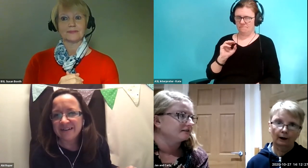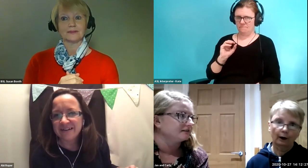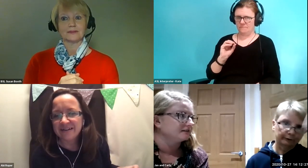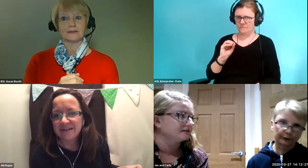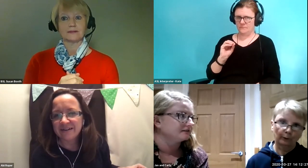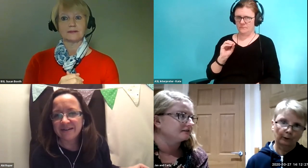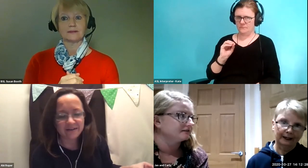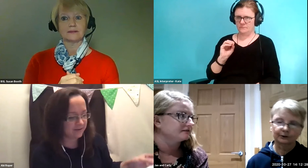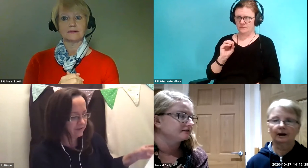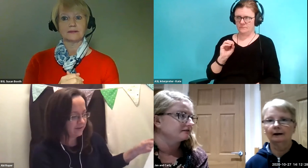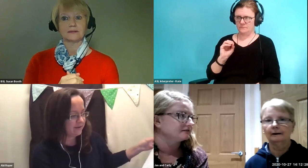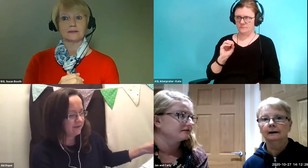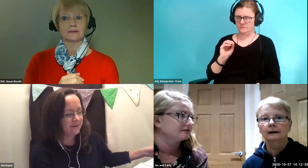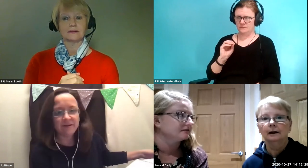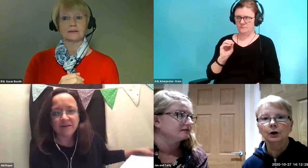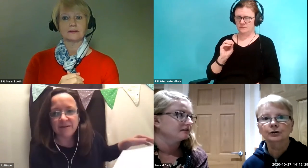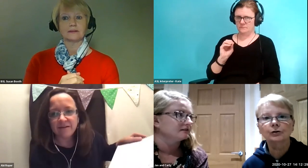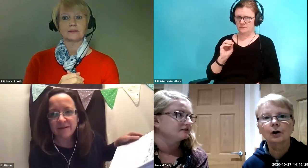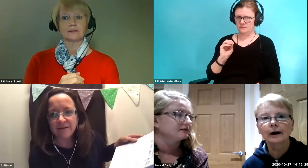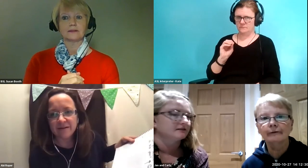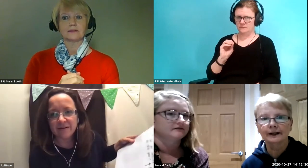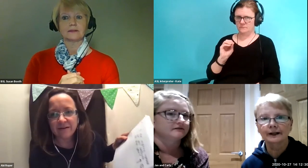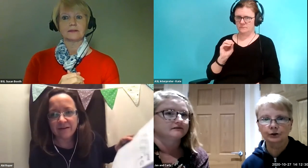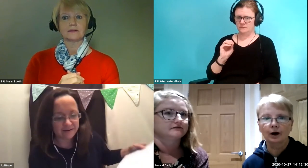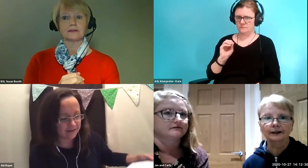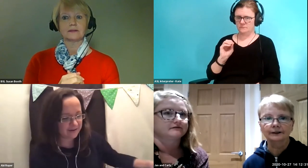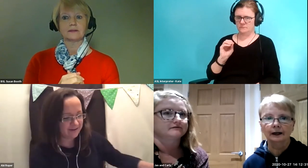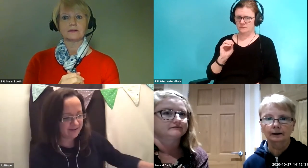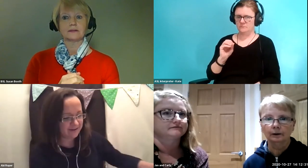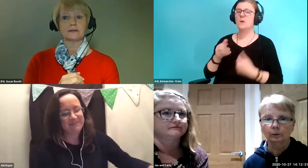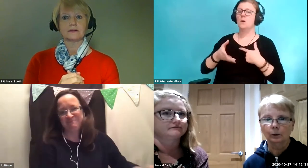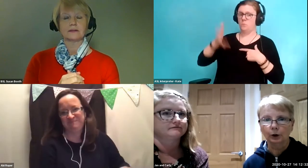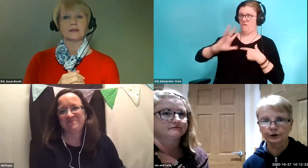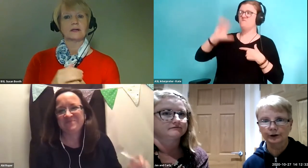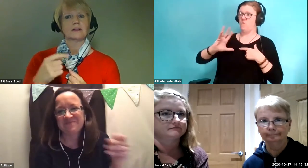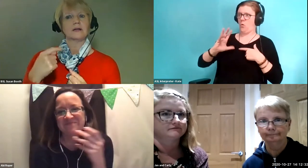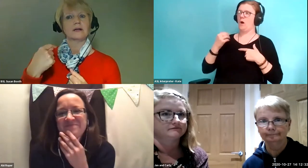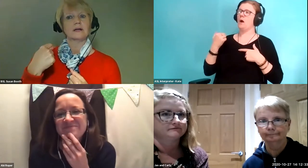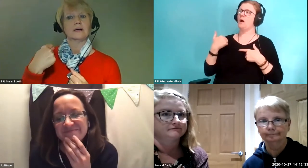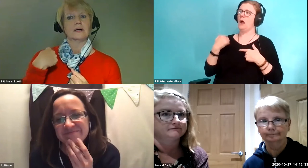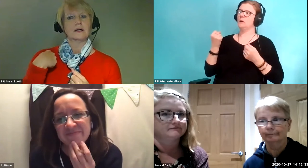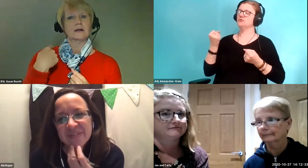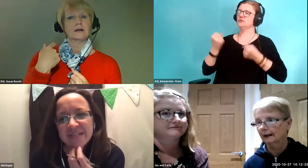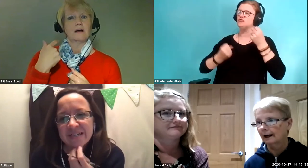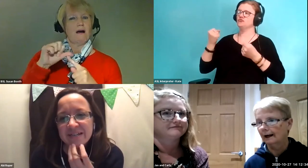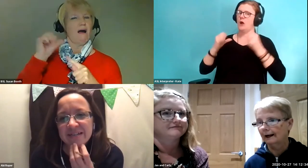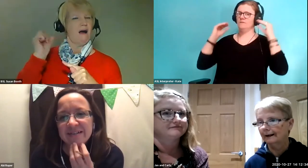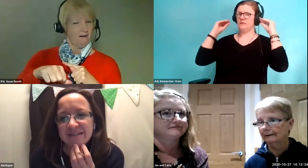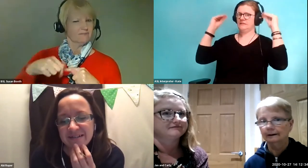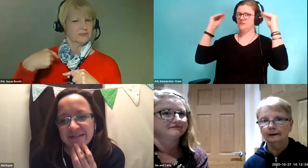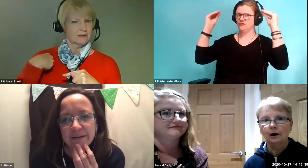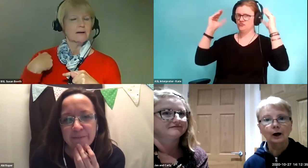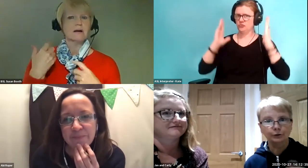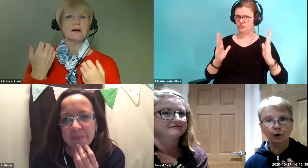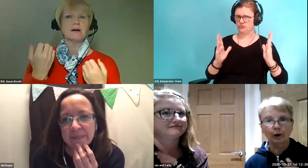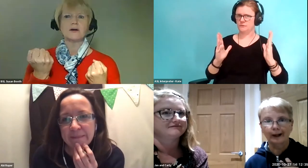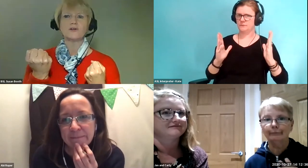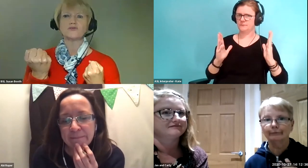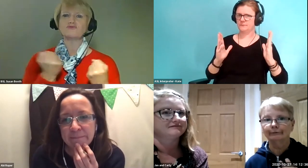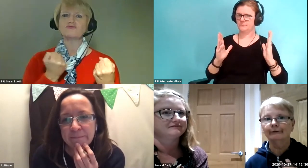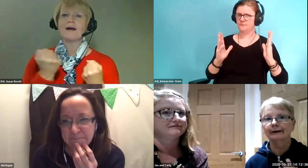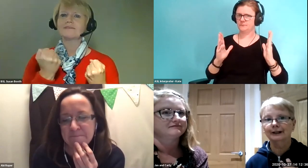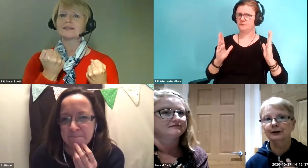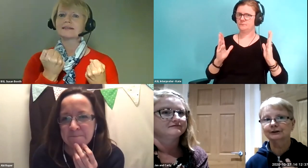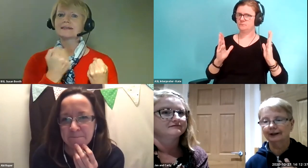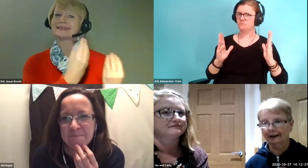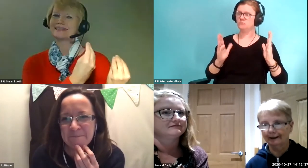afterwards uh a driving instructor was uh I drive very good um